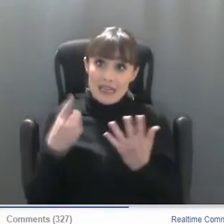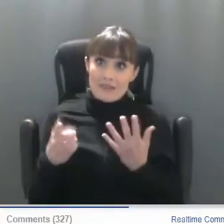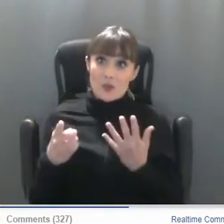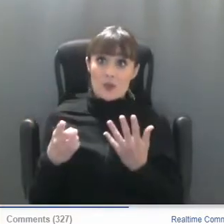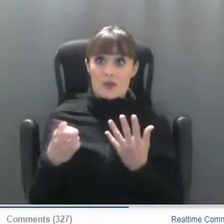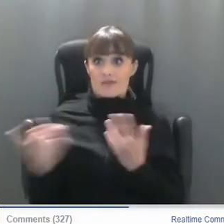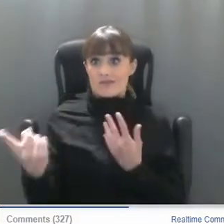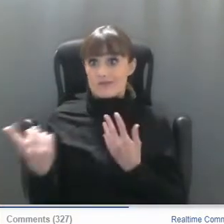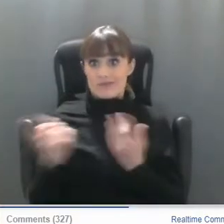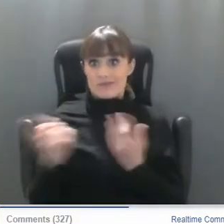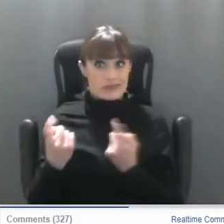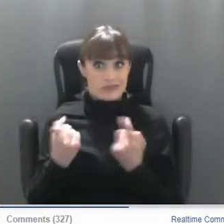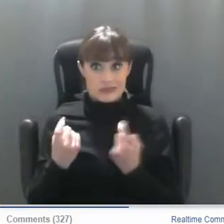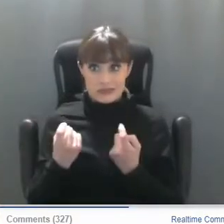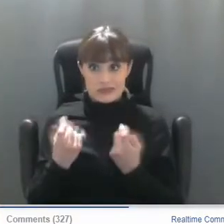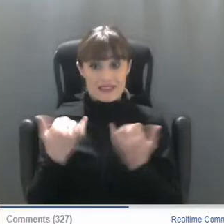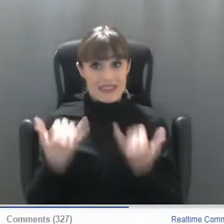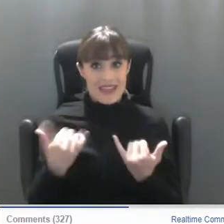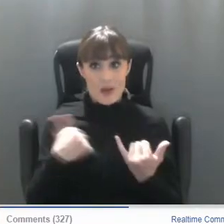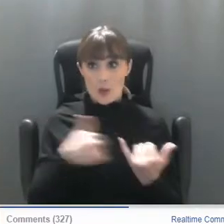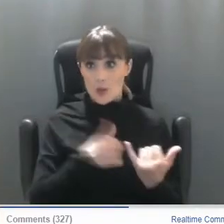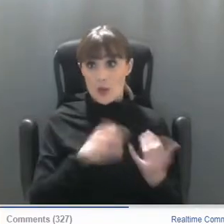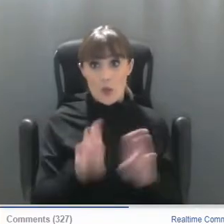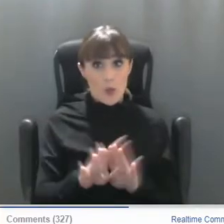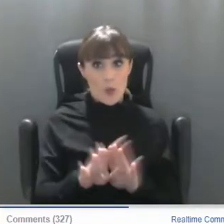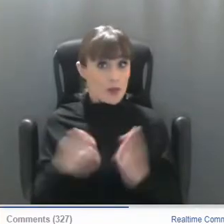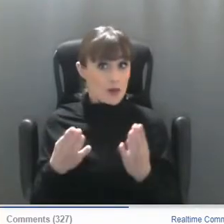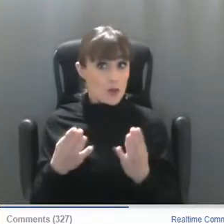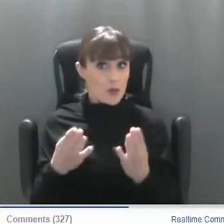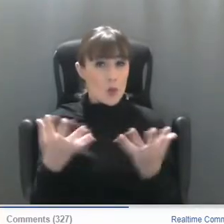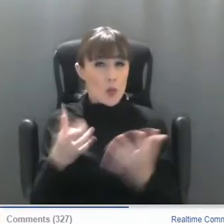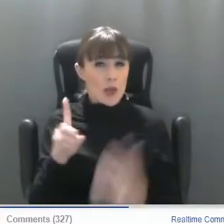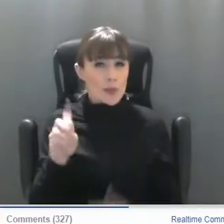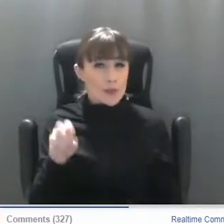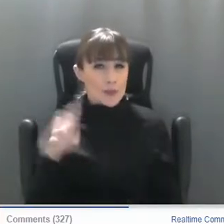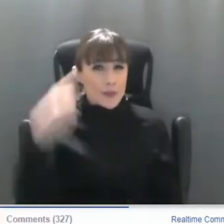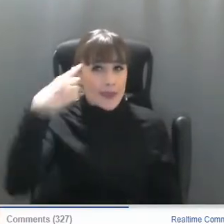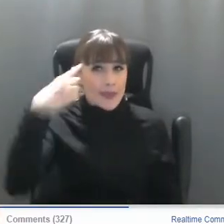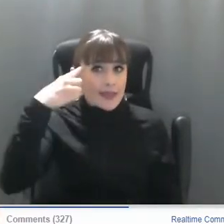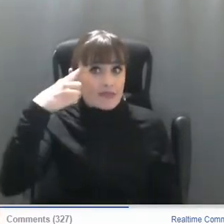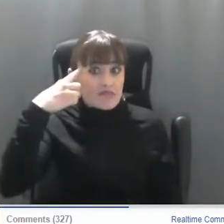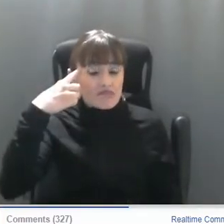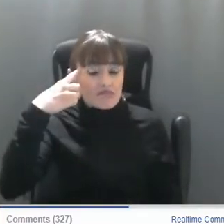you're thinking about them? Today's wasn't really about animals, like we've